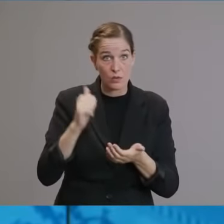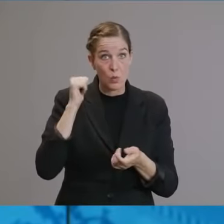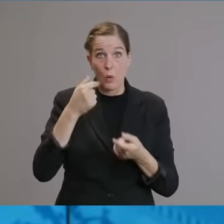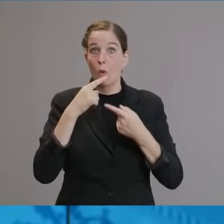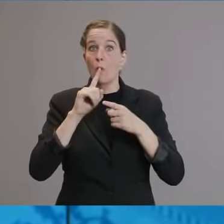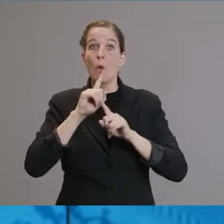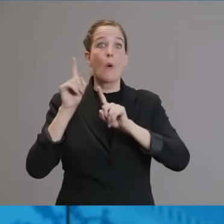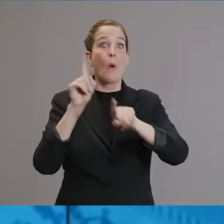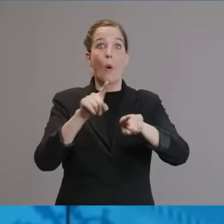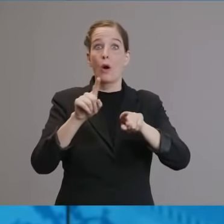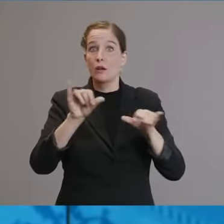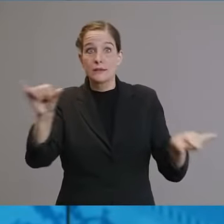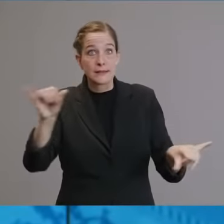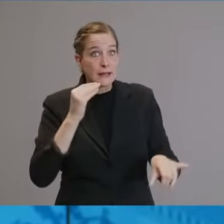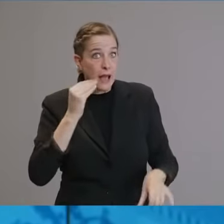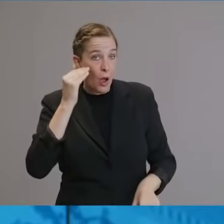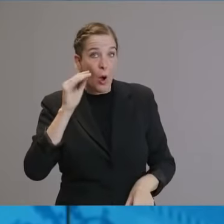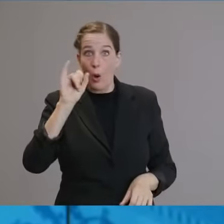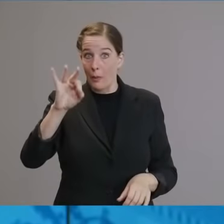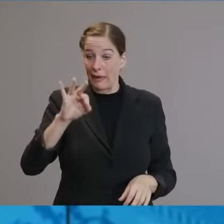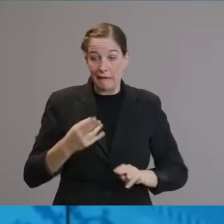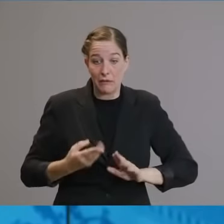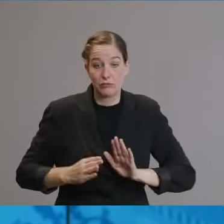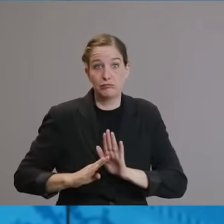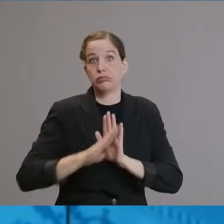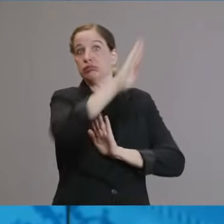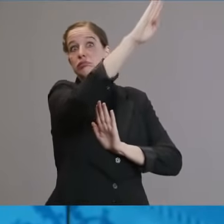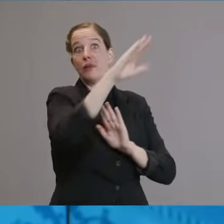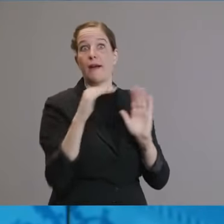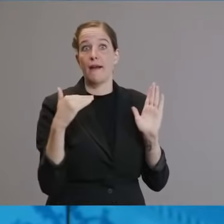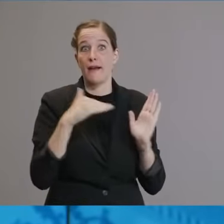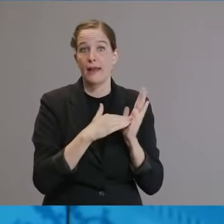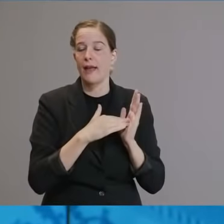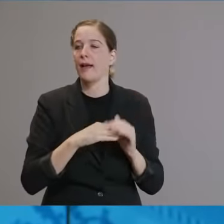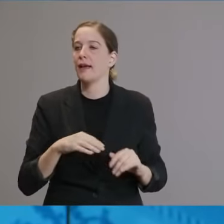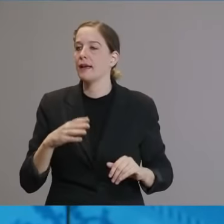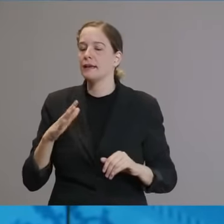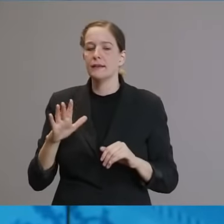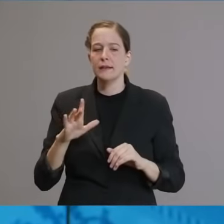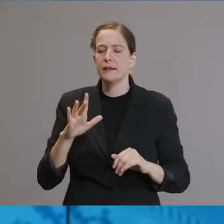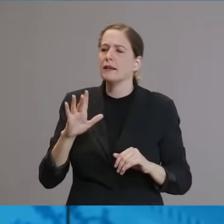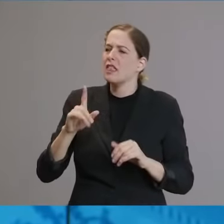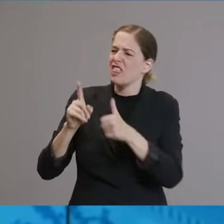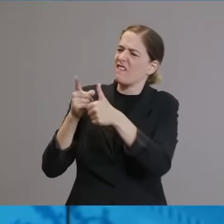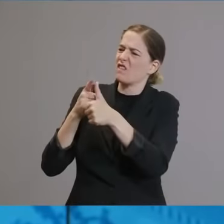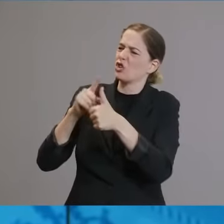THE FIRST QUESTION SOUNDS LIKE MORE OF A QUESTION FOR BANNER UNLESS YOU'VE GOT SOME INFORMATION ON THAT.